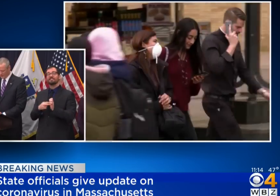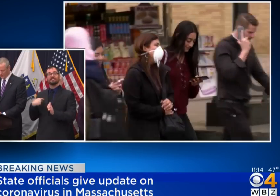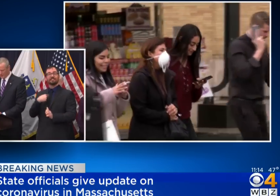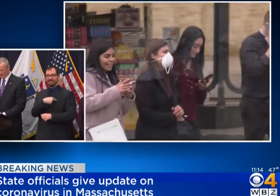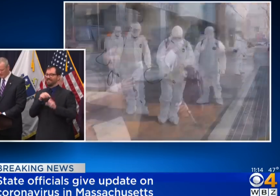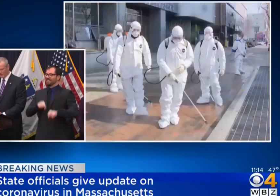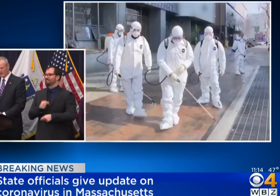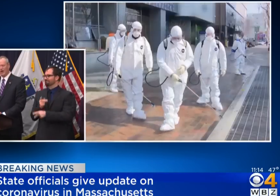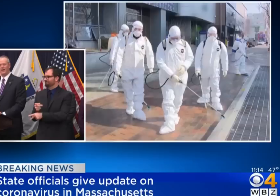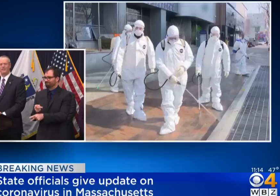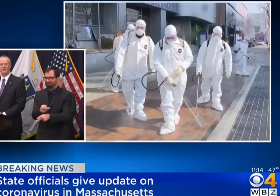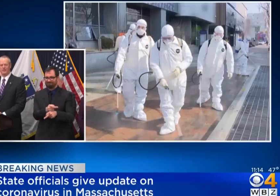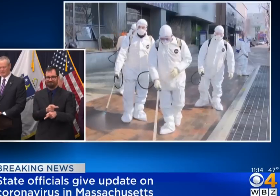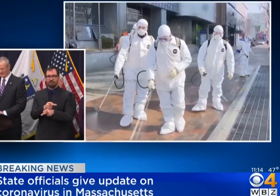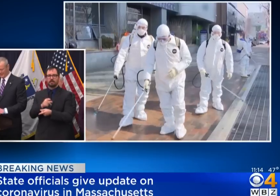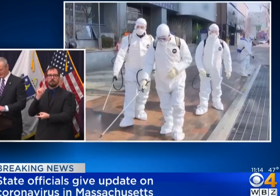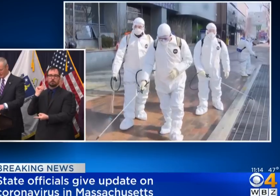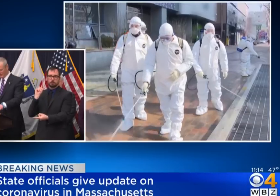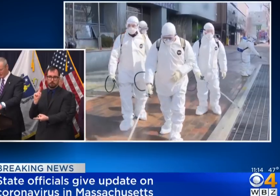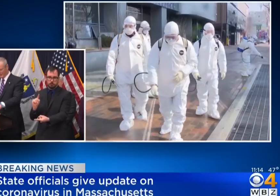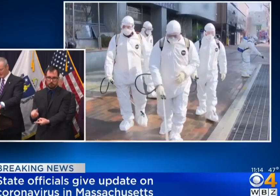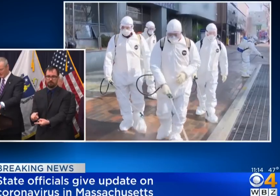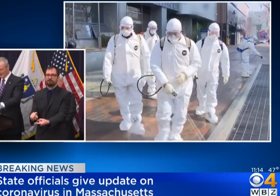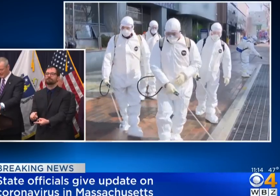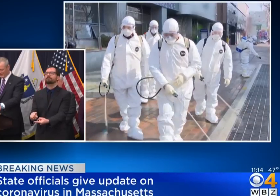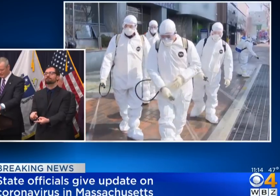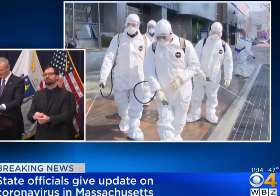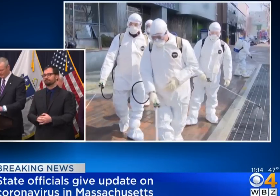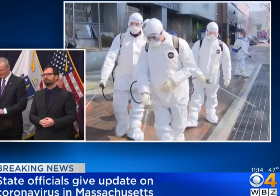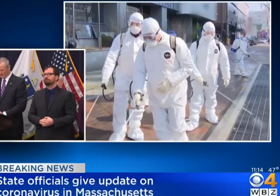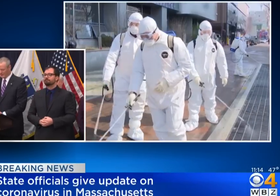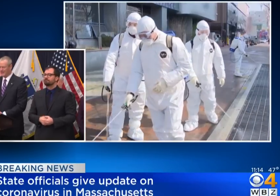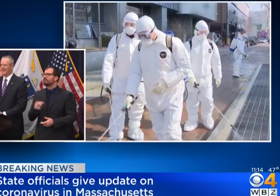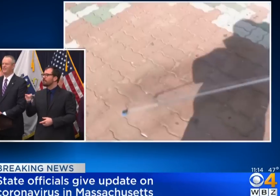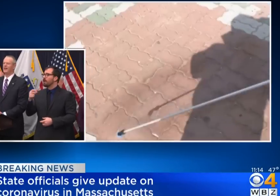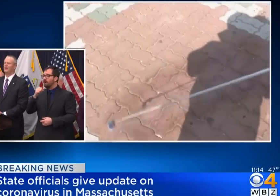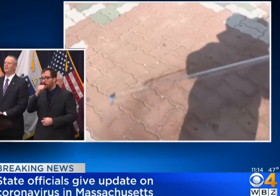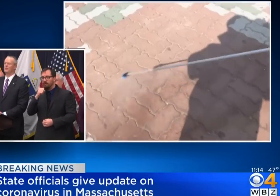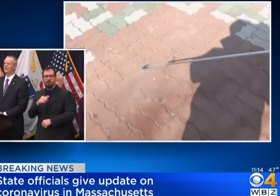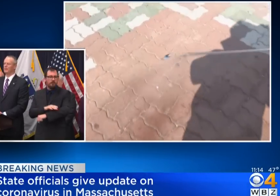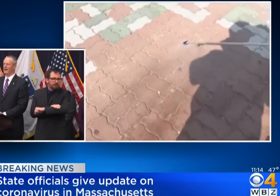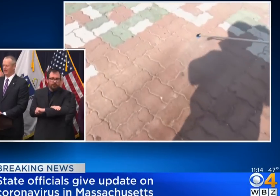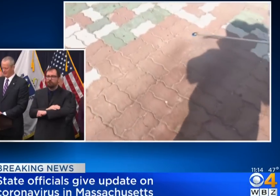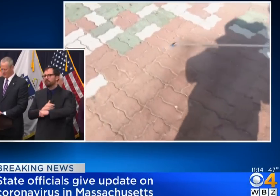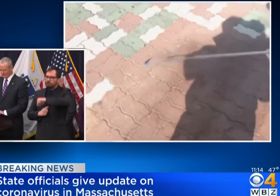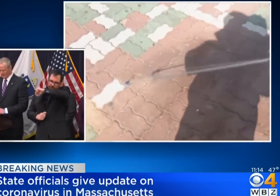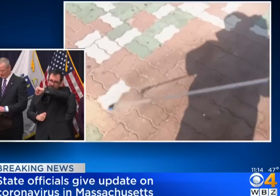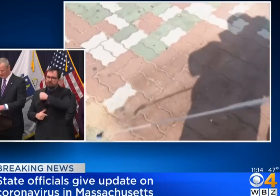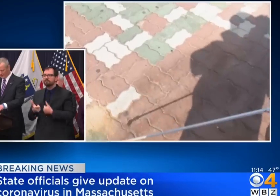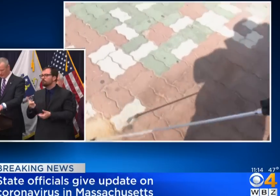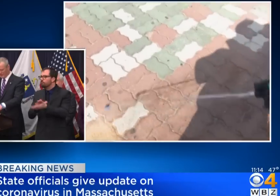CAN BE BETTER POSITIONED TO CARE FOR THE PEOPLE WHO NEED IT. WASH YOUR HANDS, AVOID CROWDS,